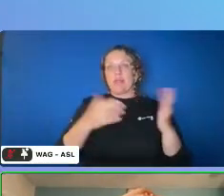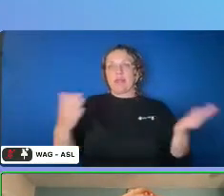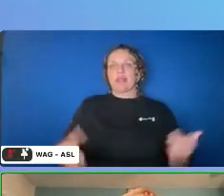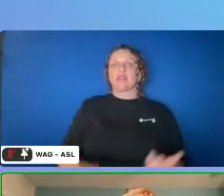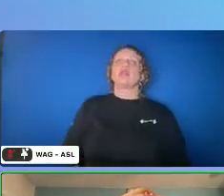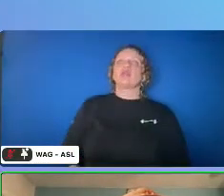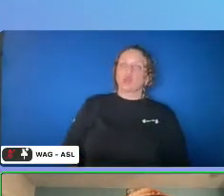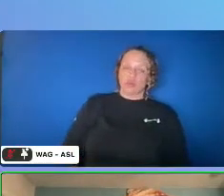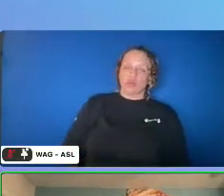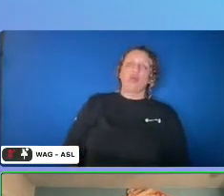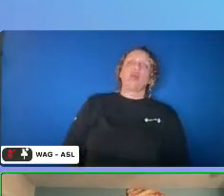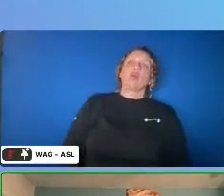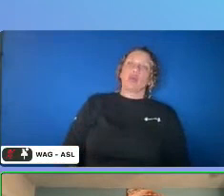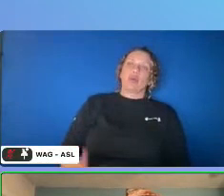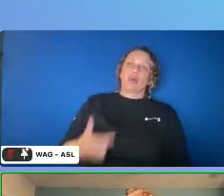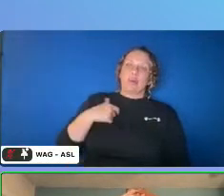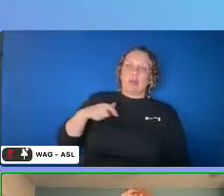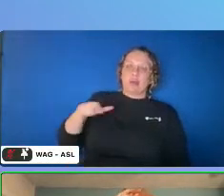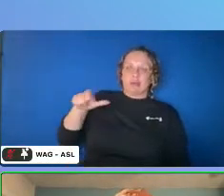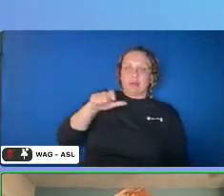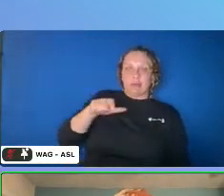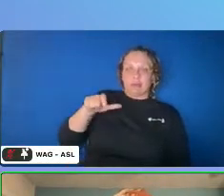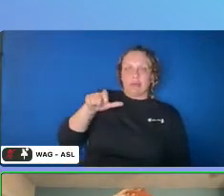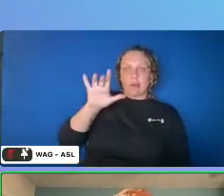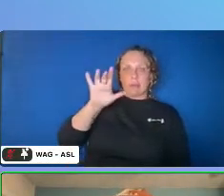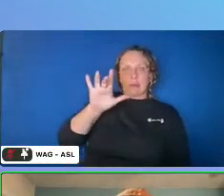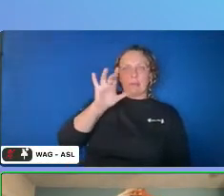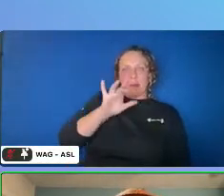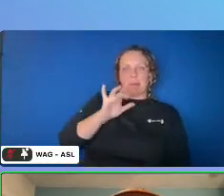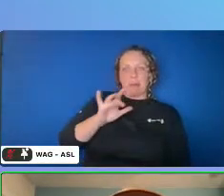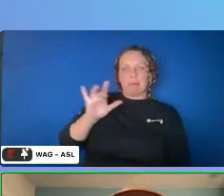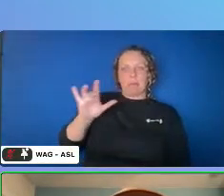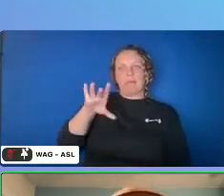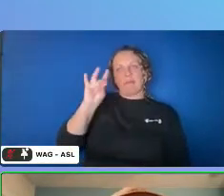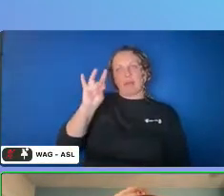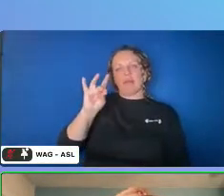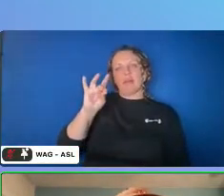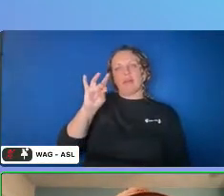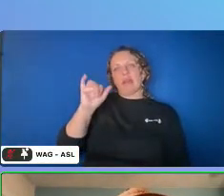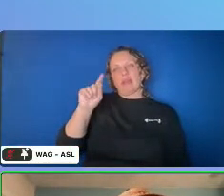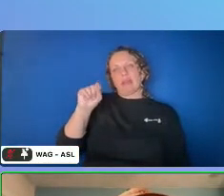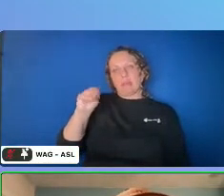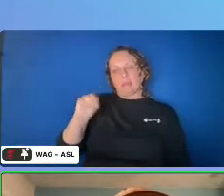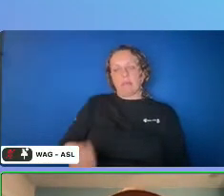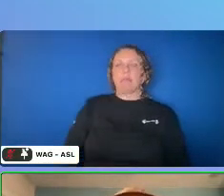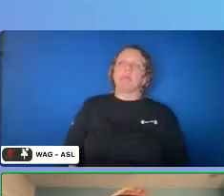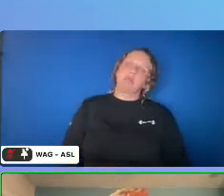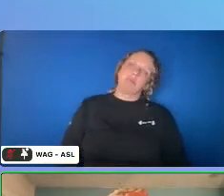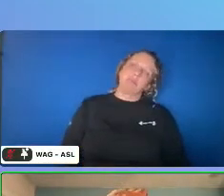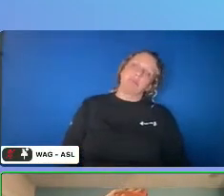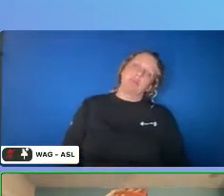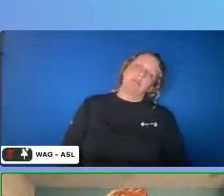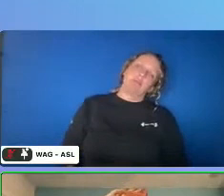So I'm going to with my mouse select Find an ATM, but I know what you're thinking, not everyone can use a mouse.